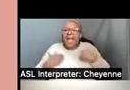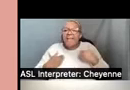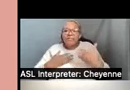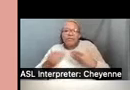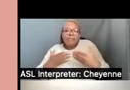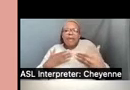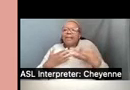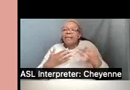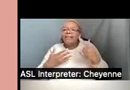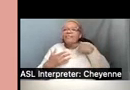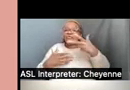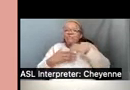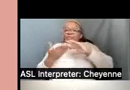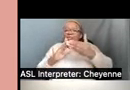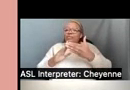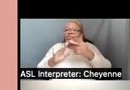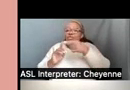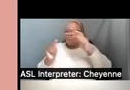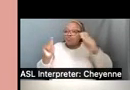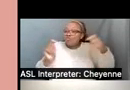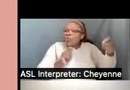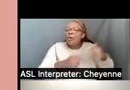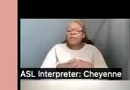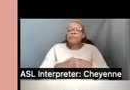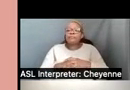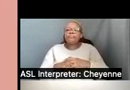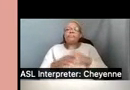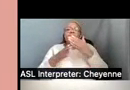I will break down some of those questions in these slides.